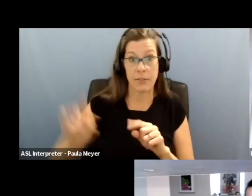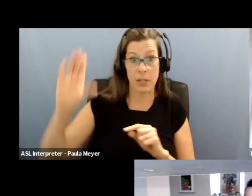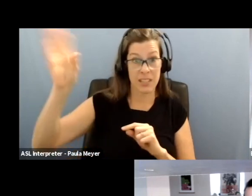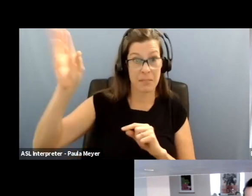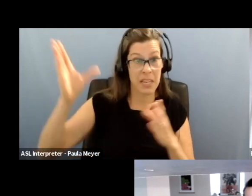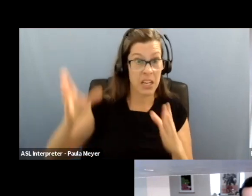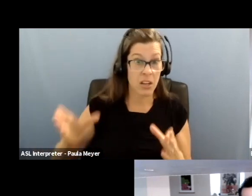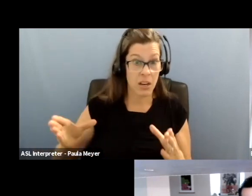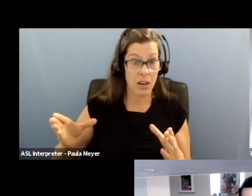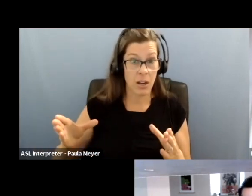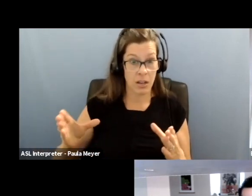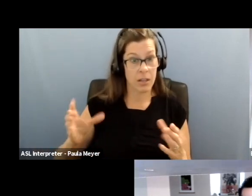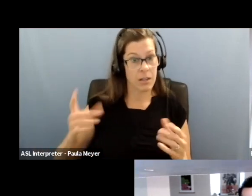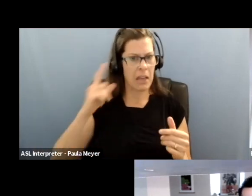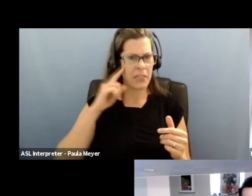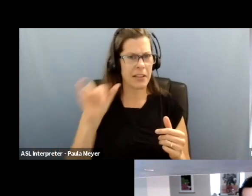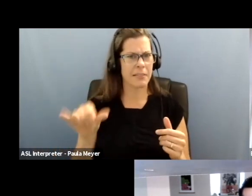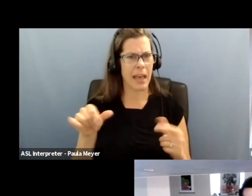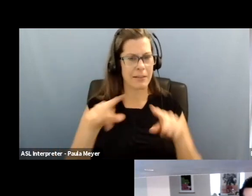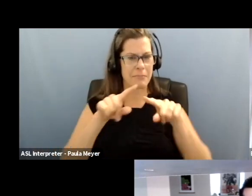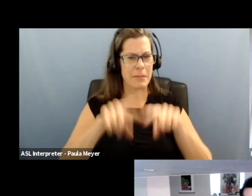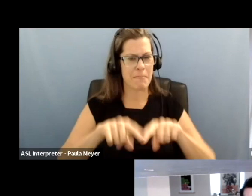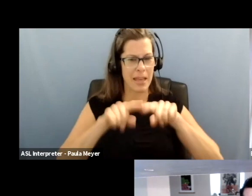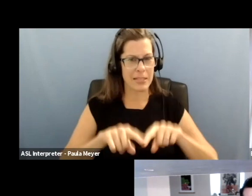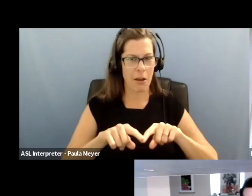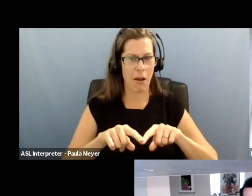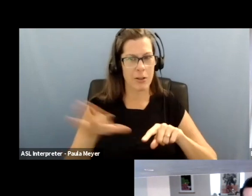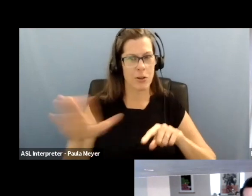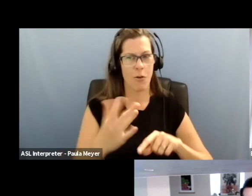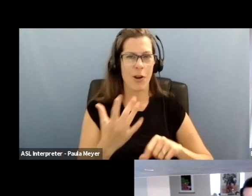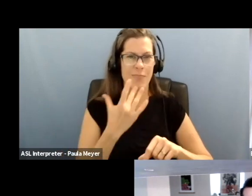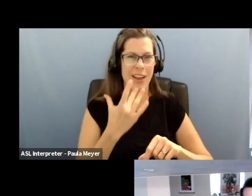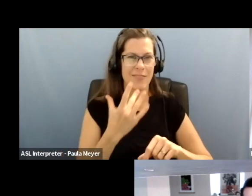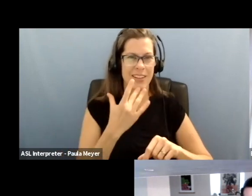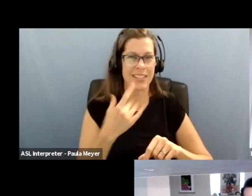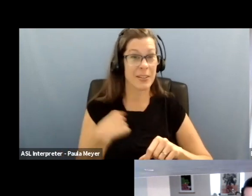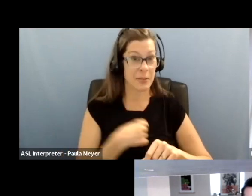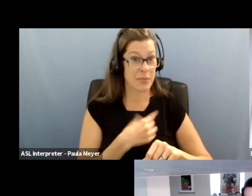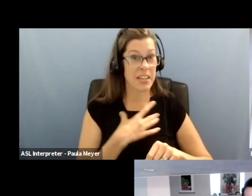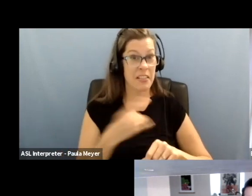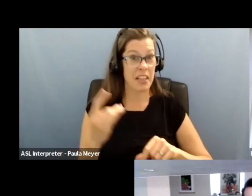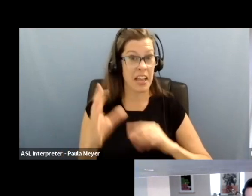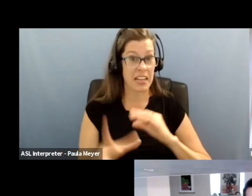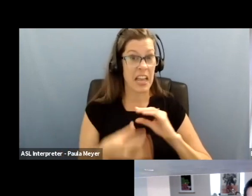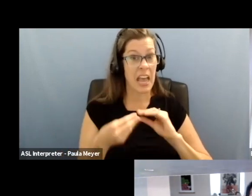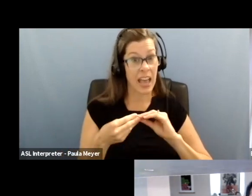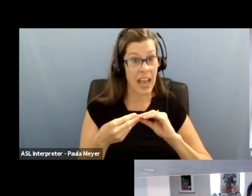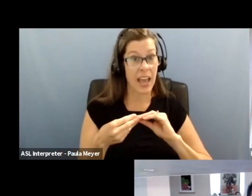Ithink that's user preference. We like to add specifically when we're on site,